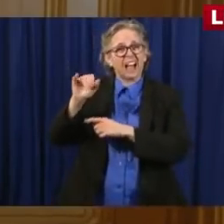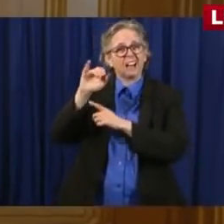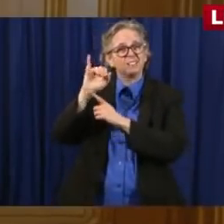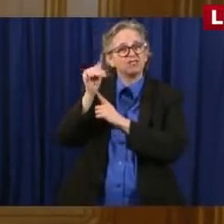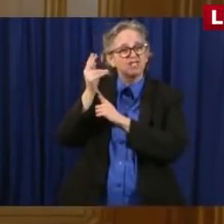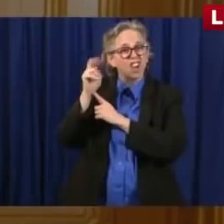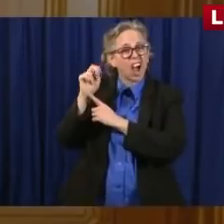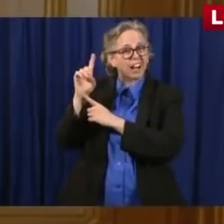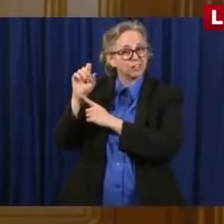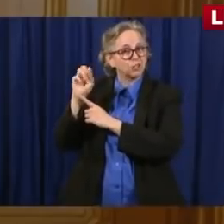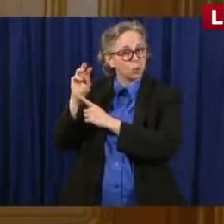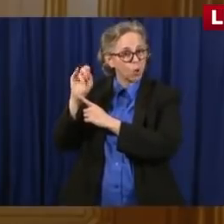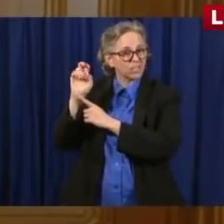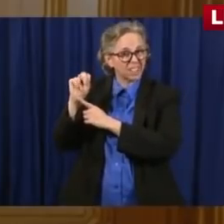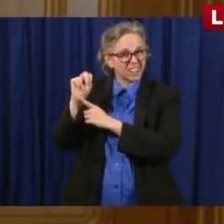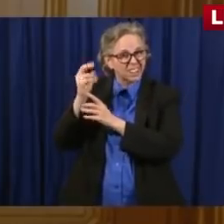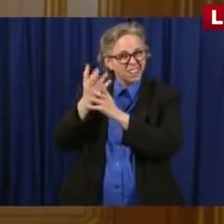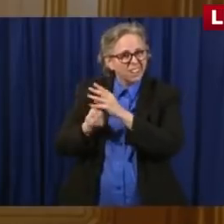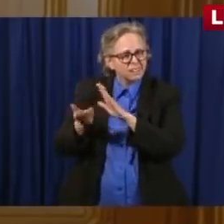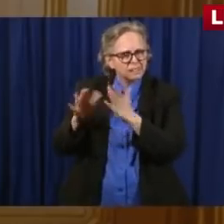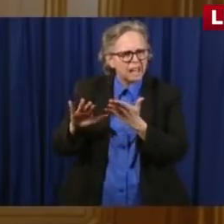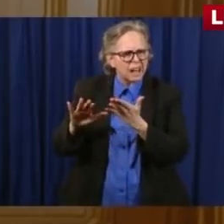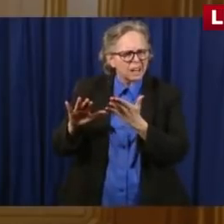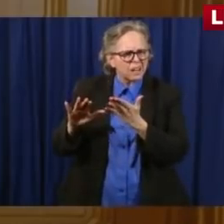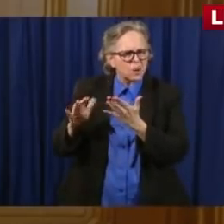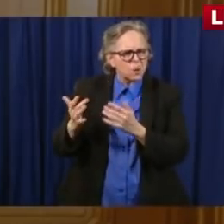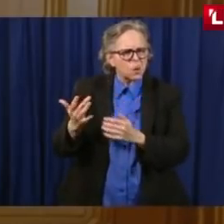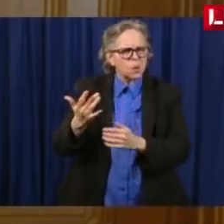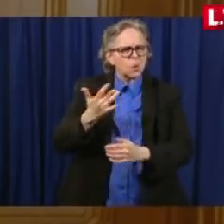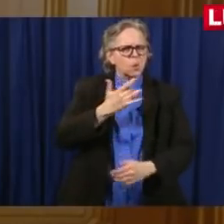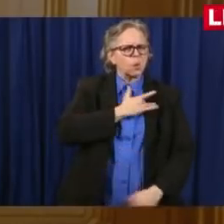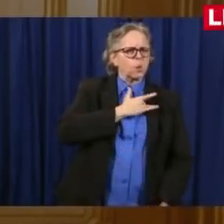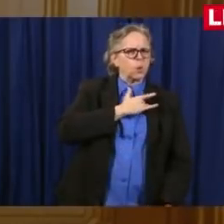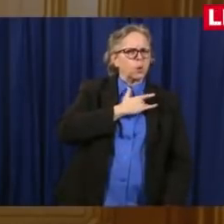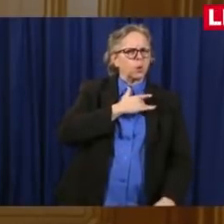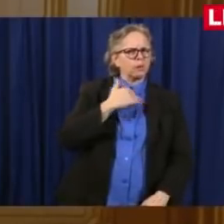ALL HAVE DONE A GREAT JOB.